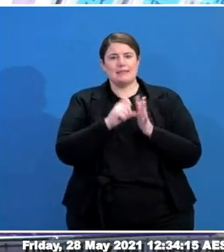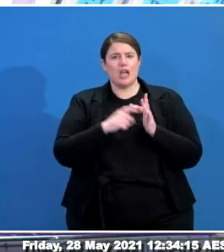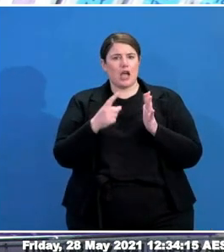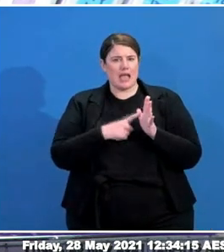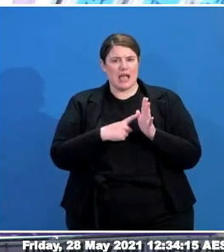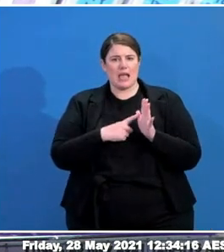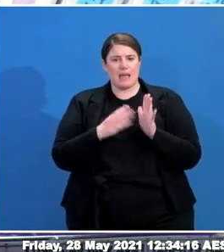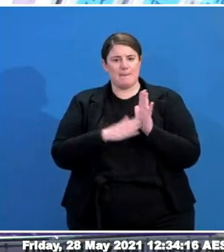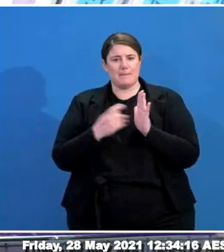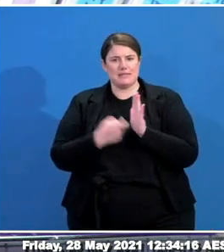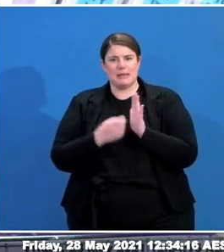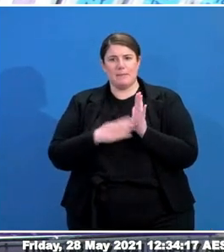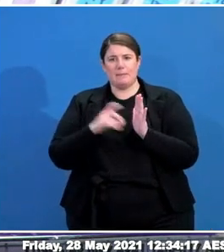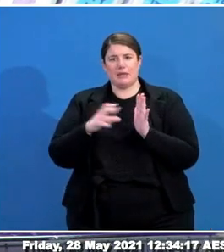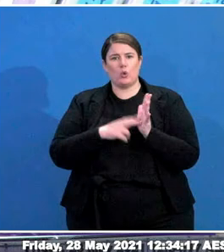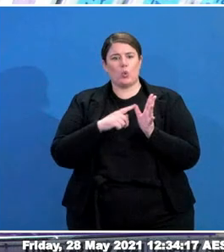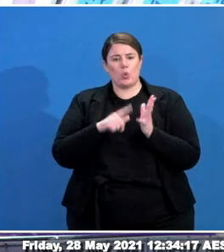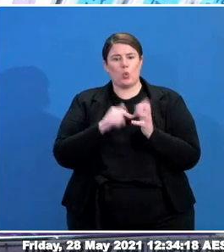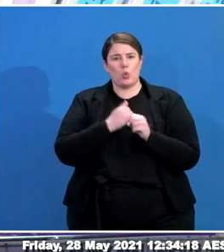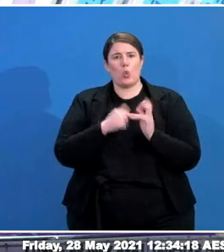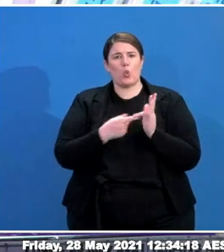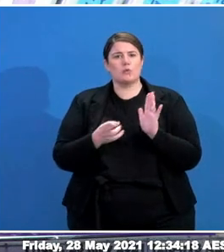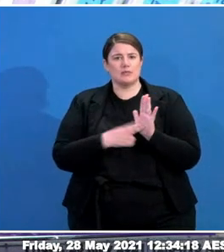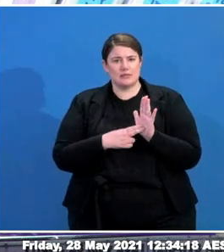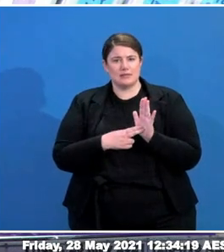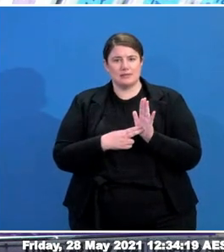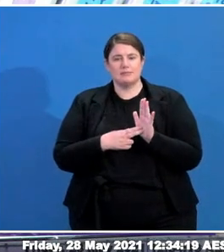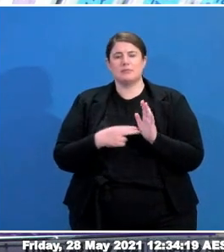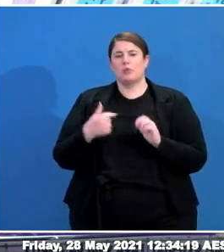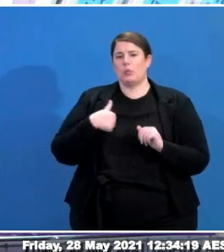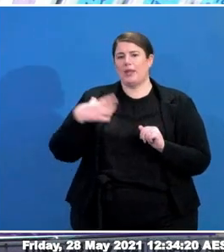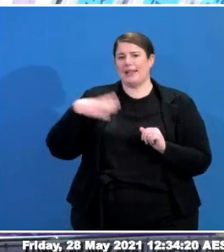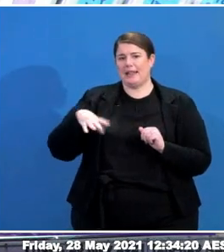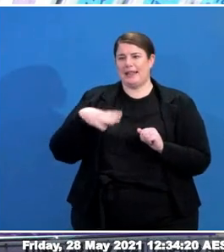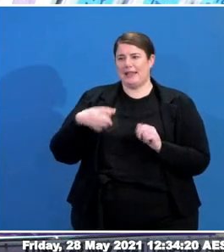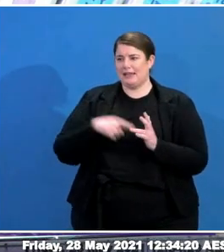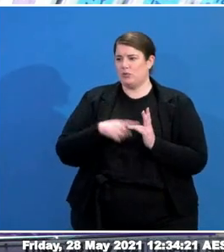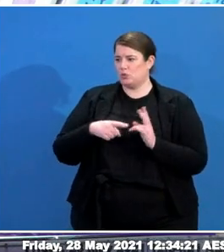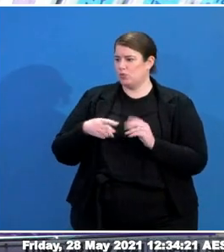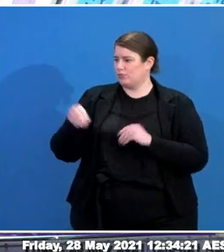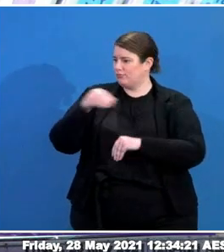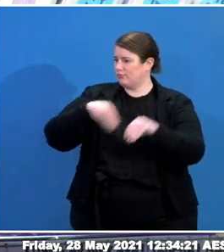We think it might be helpful to allow us to reconstitute the witness arrangements?